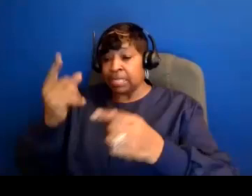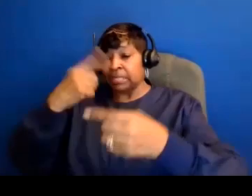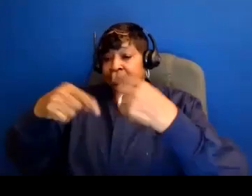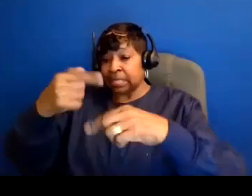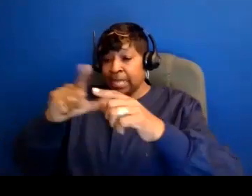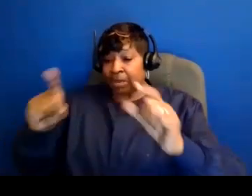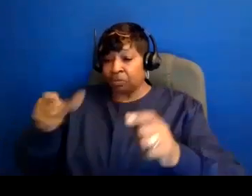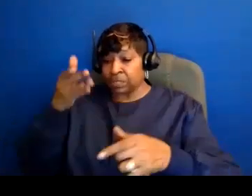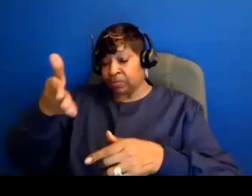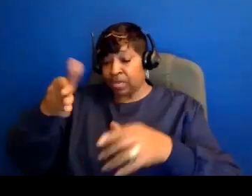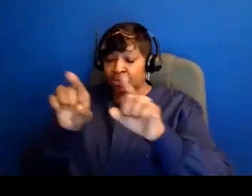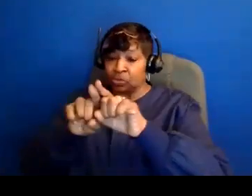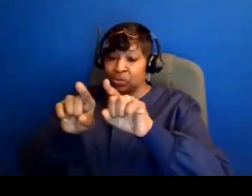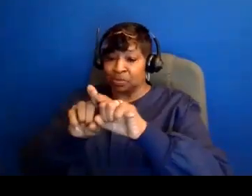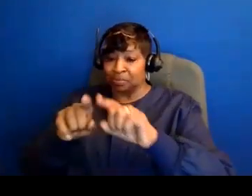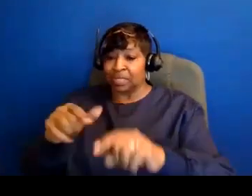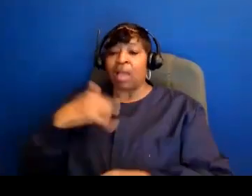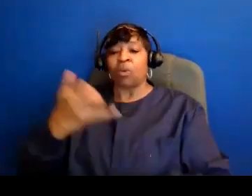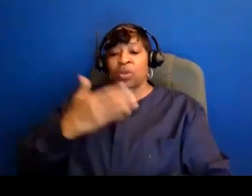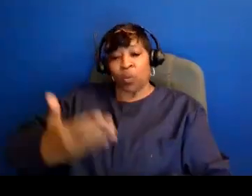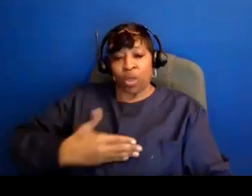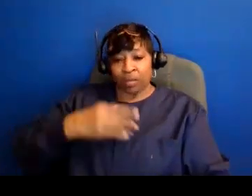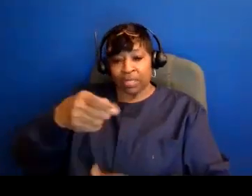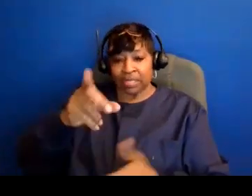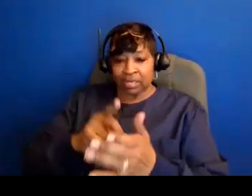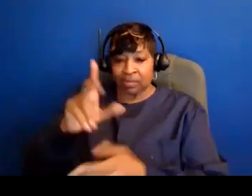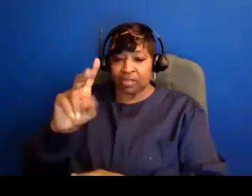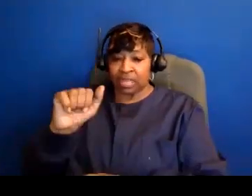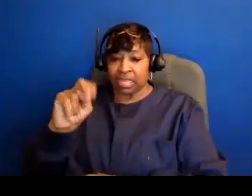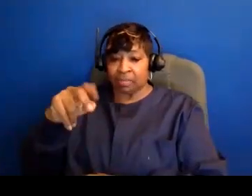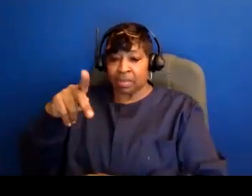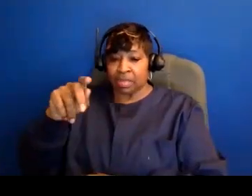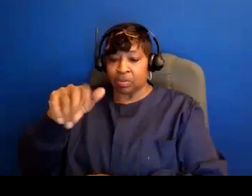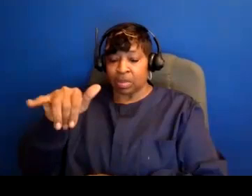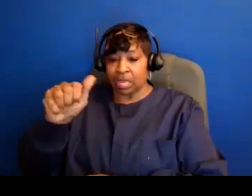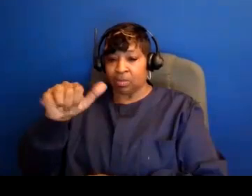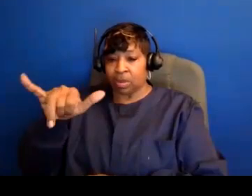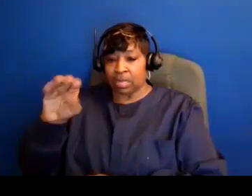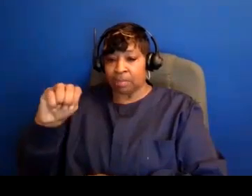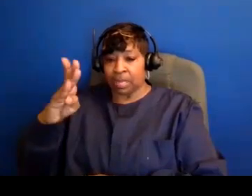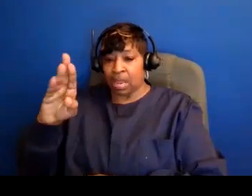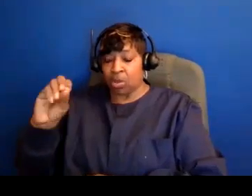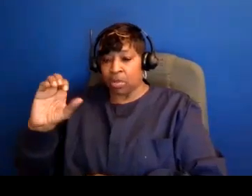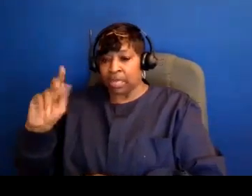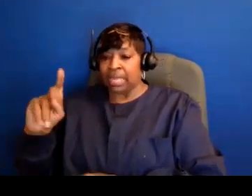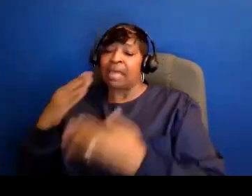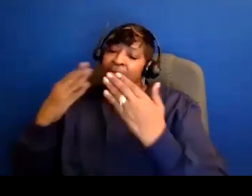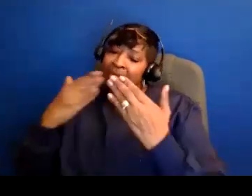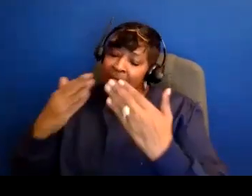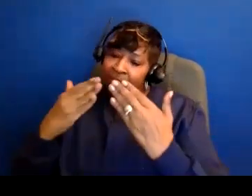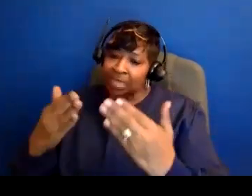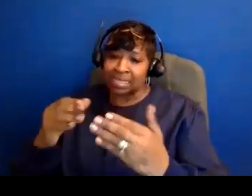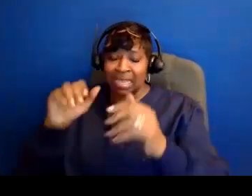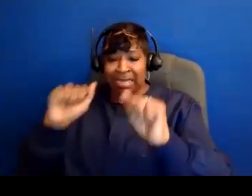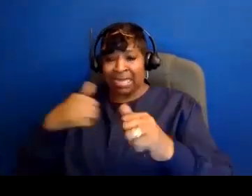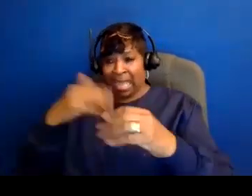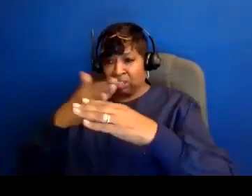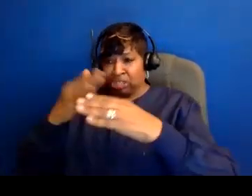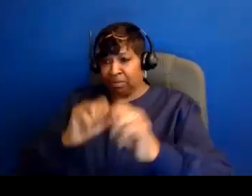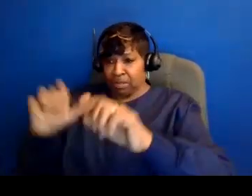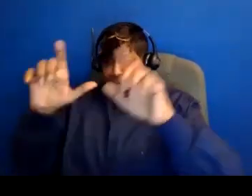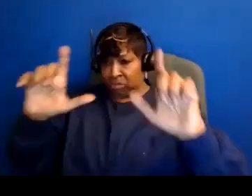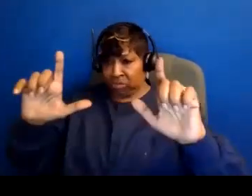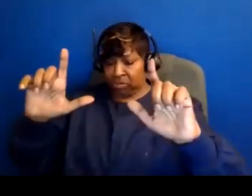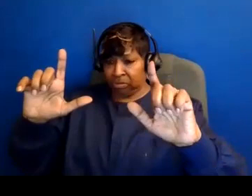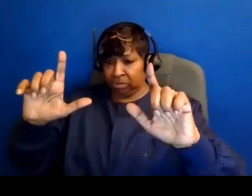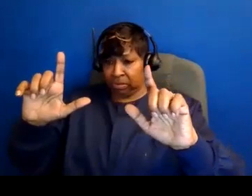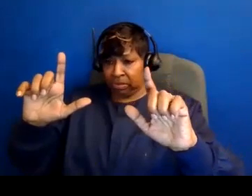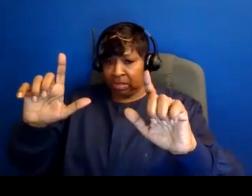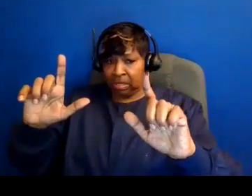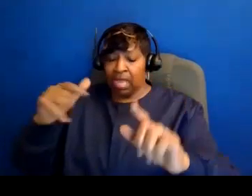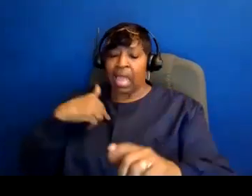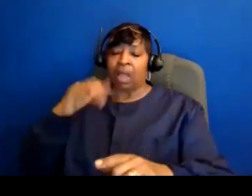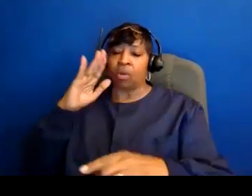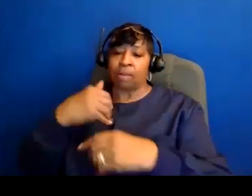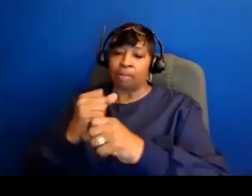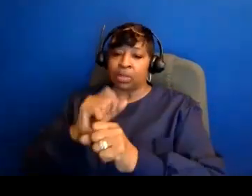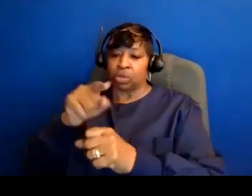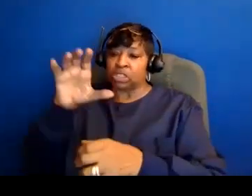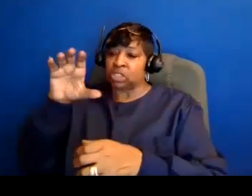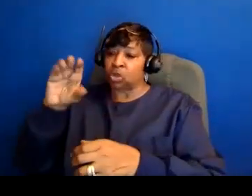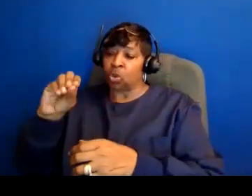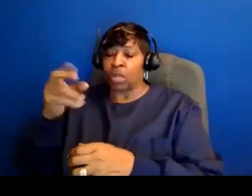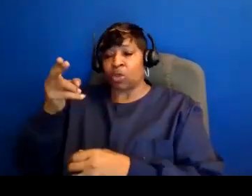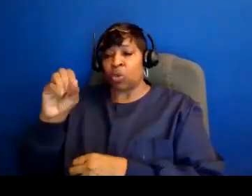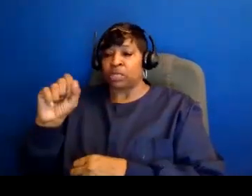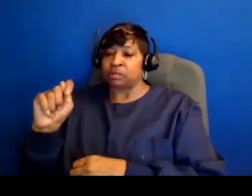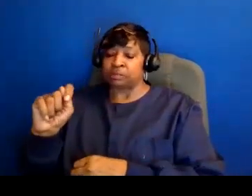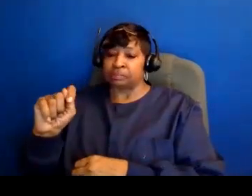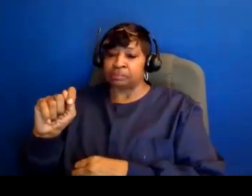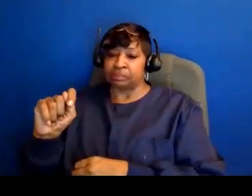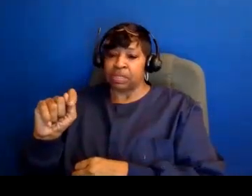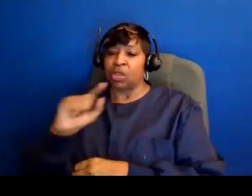Sarah Ailey: I had to put on the recording and as you know, our our sign interpreters here. So I have our sign Interpreter bar highlighted our spotlighted for everybody, so that when the recording is on our website the sign language is there?